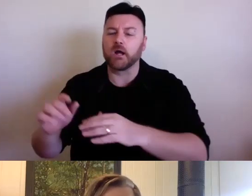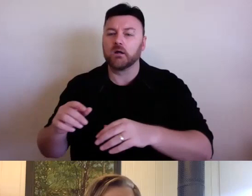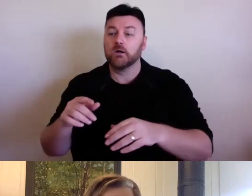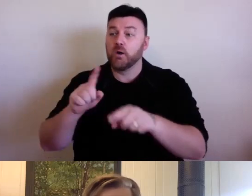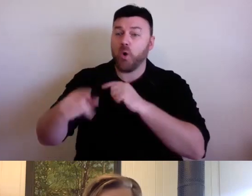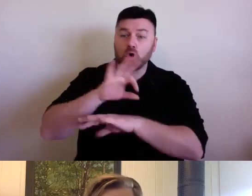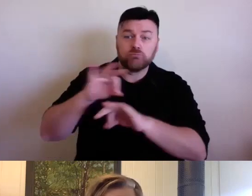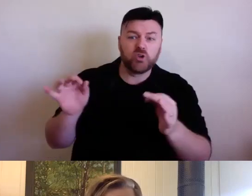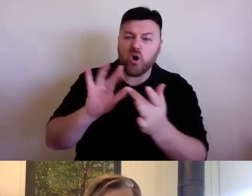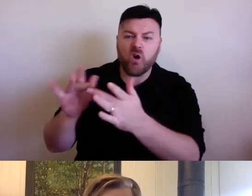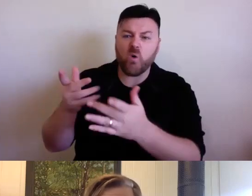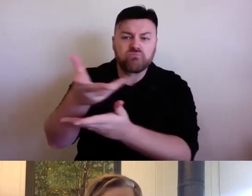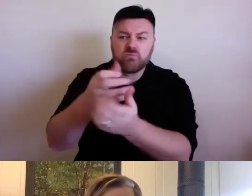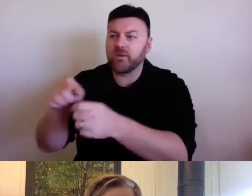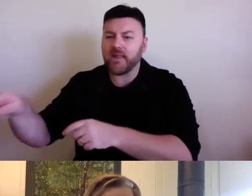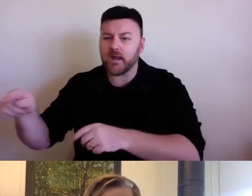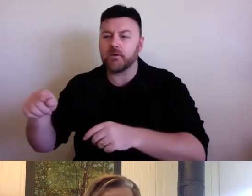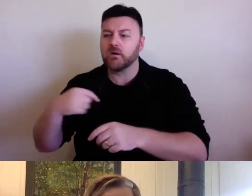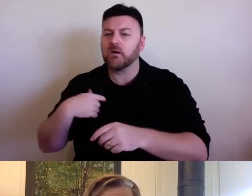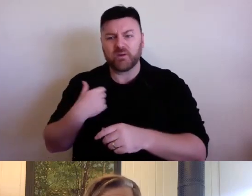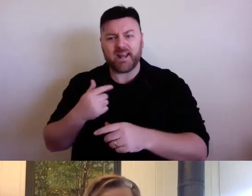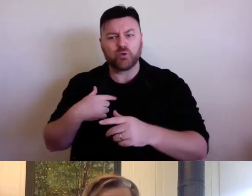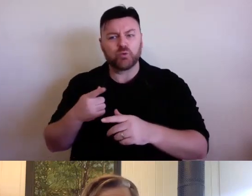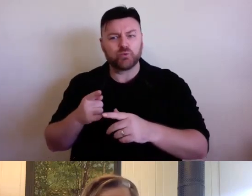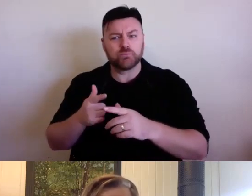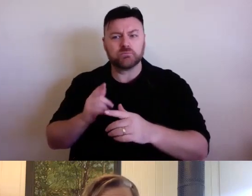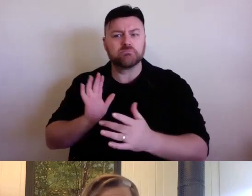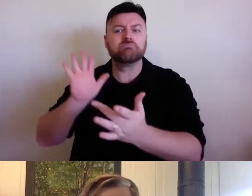how your great idea, your great initiative might be received by